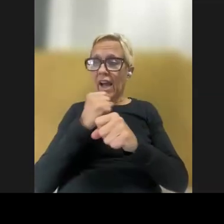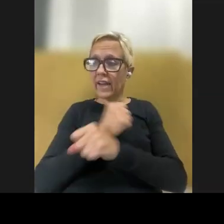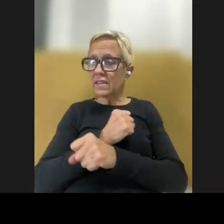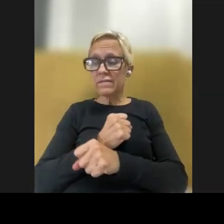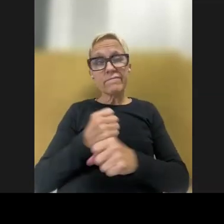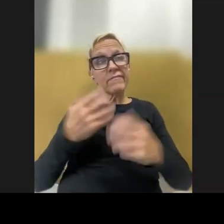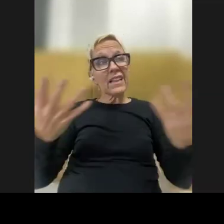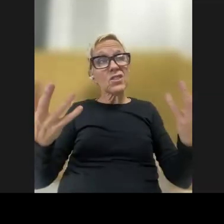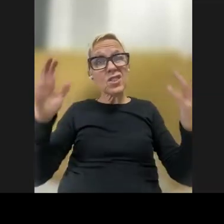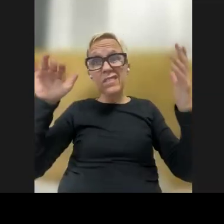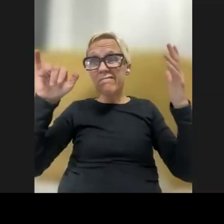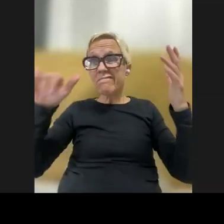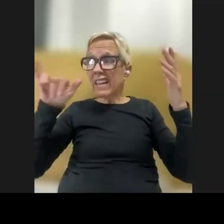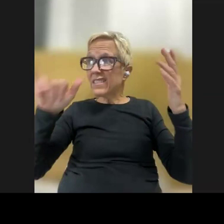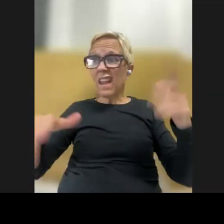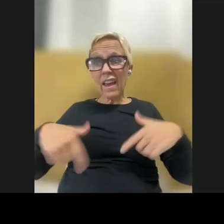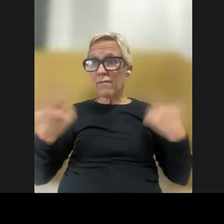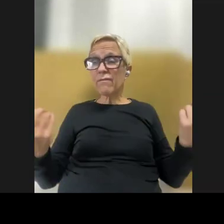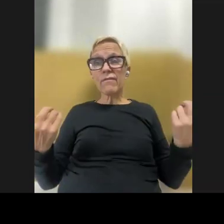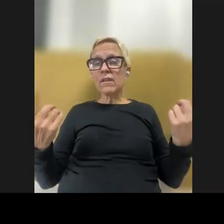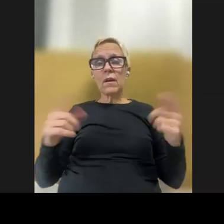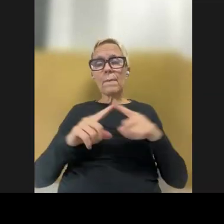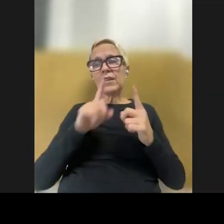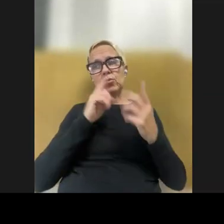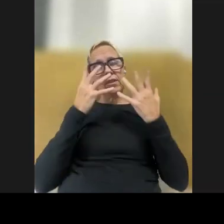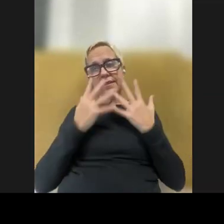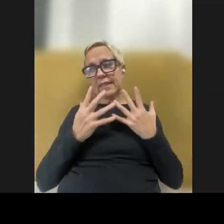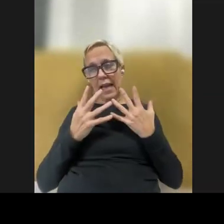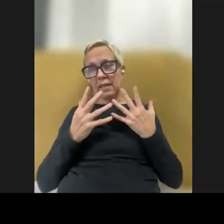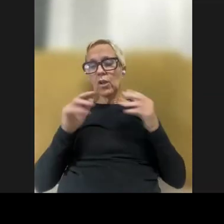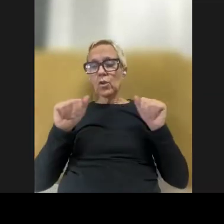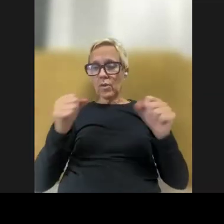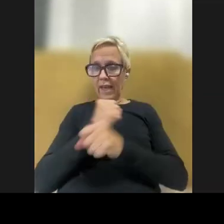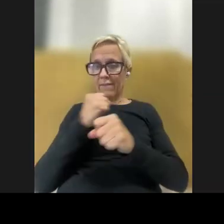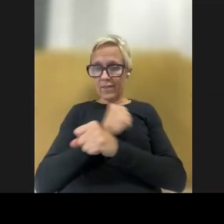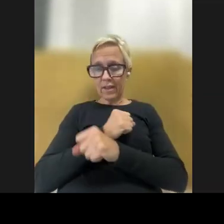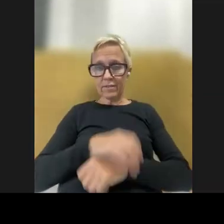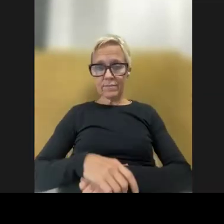They think it is just the way it is. You know, and it's, that's sad.